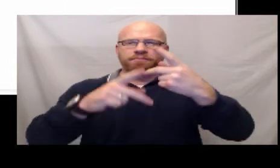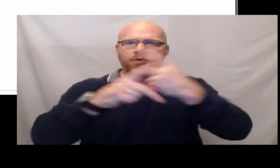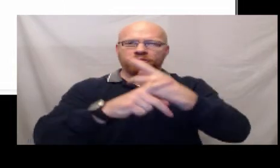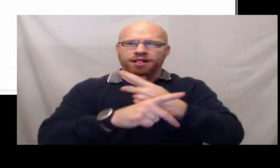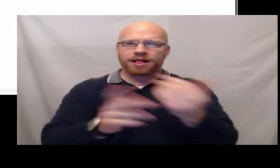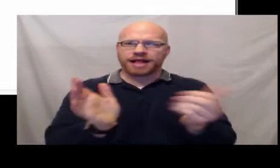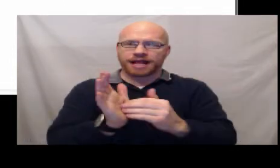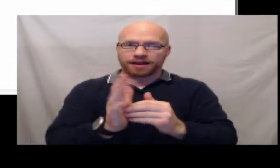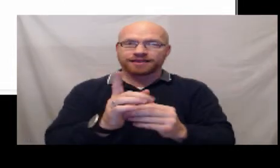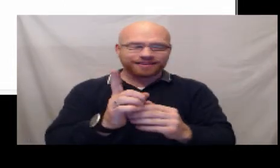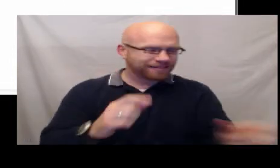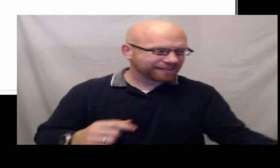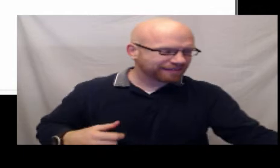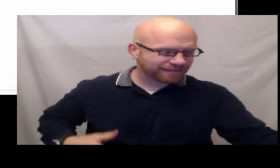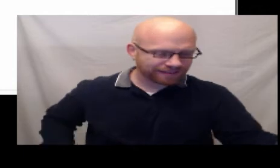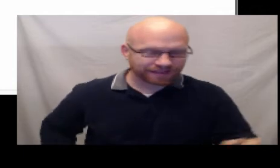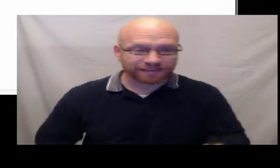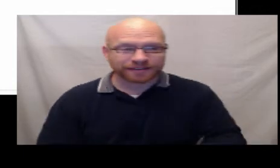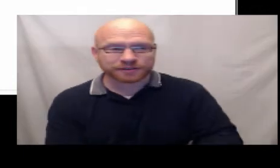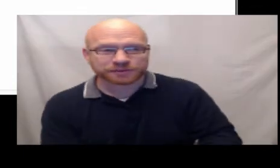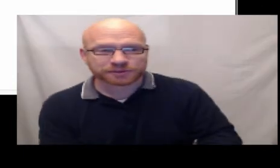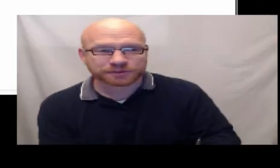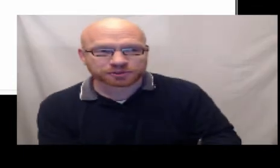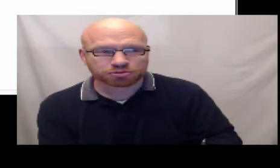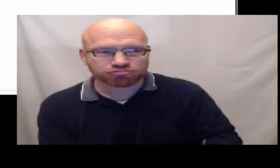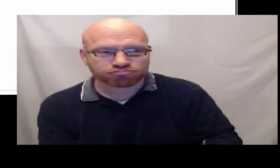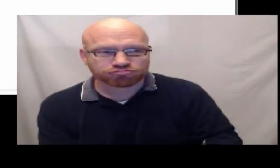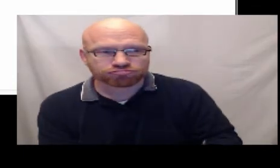I have to multiply the binomials together again.